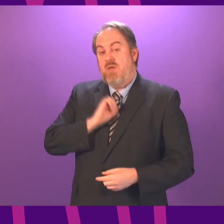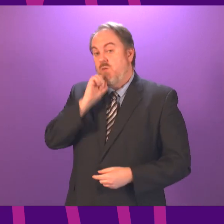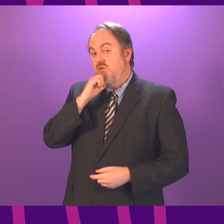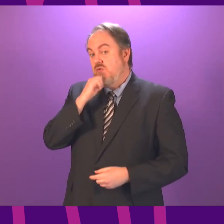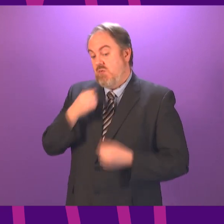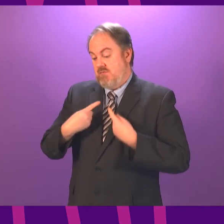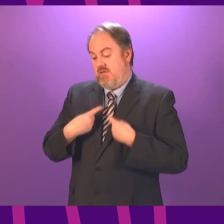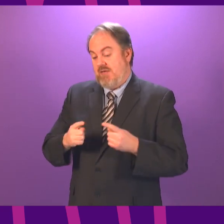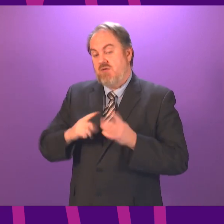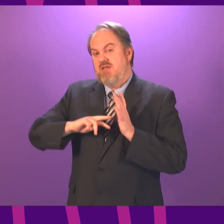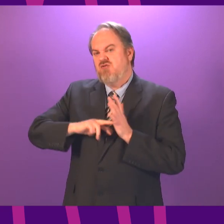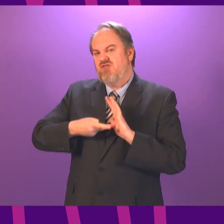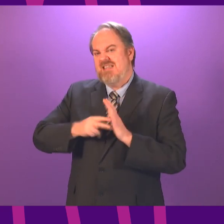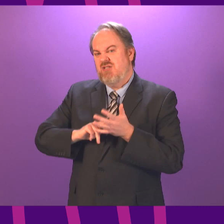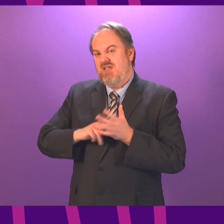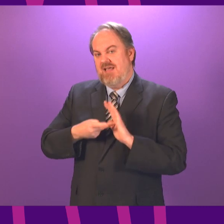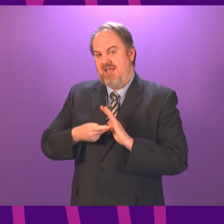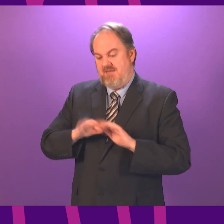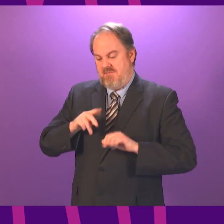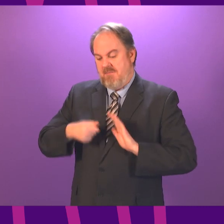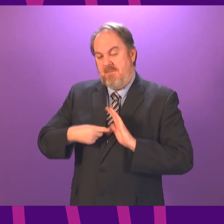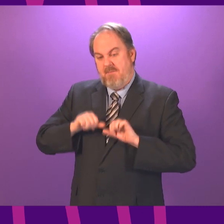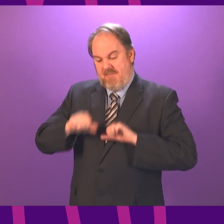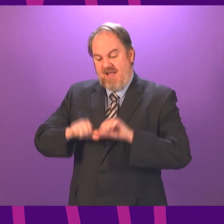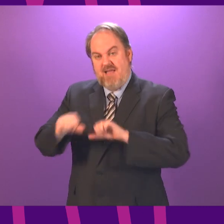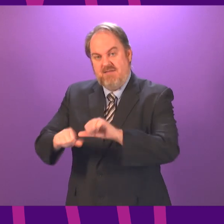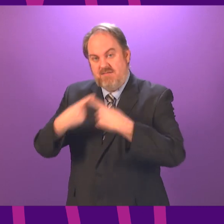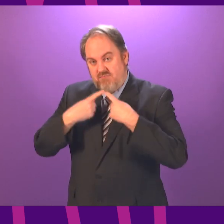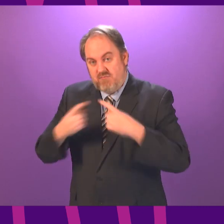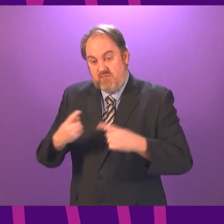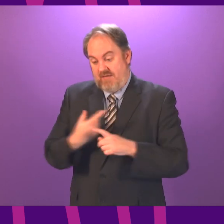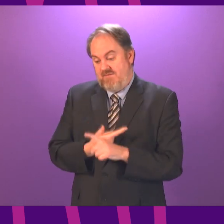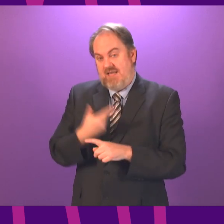will set out the data, principles and priorities that will guide our gradual exit from lockdown